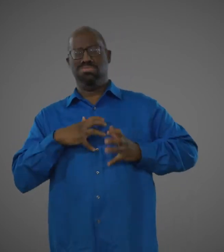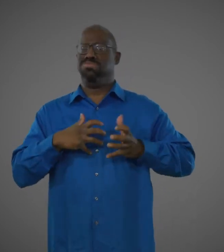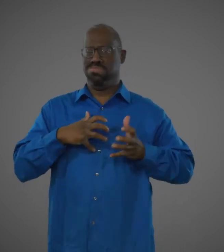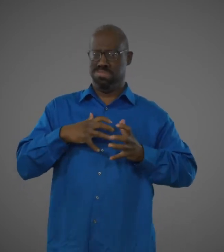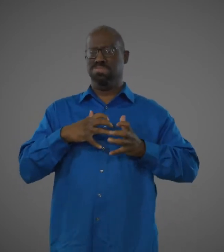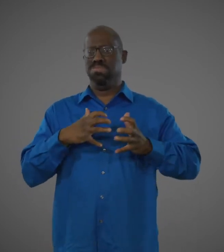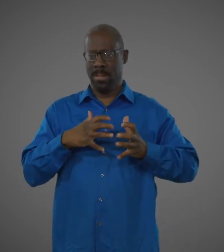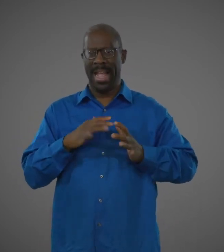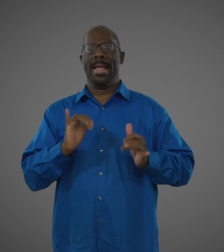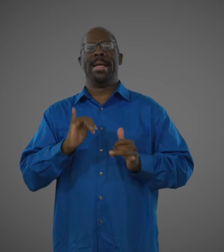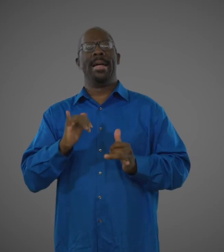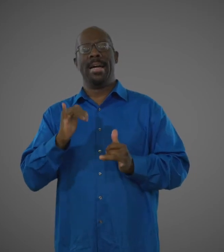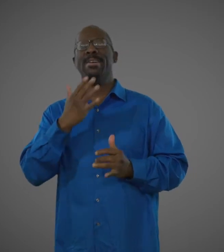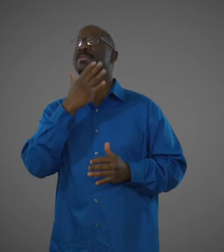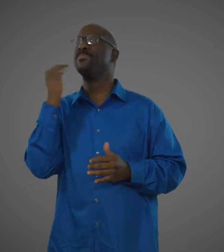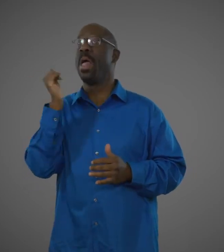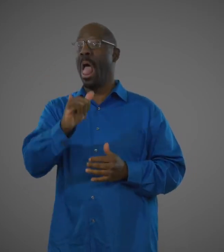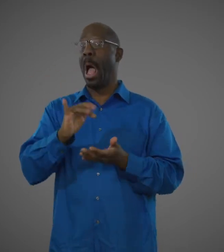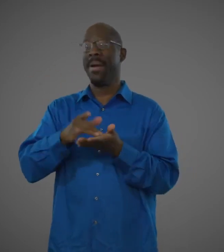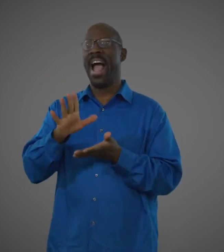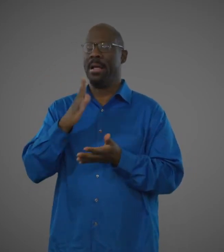problem, you will be told to stop taking it.